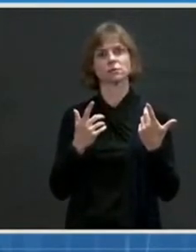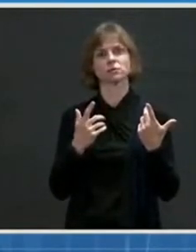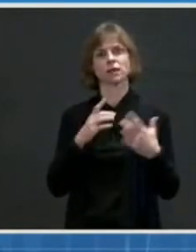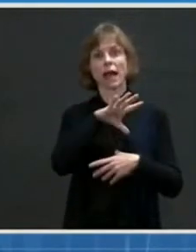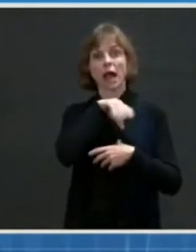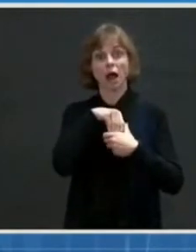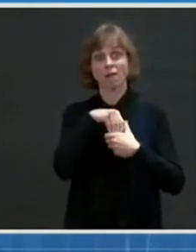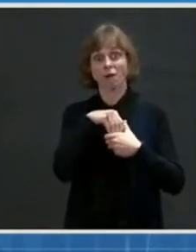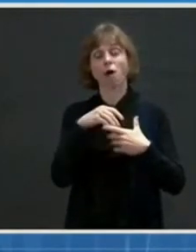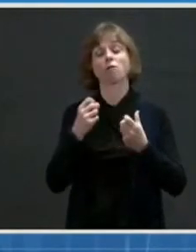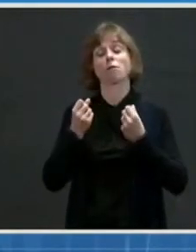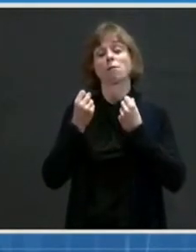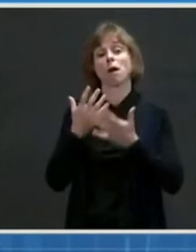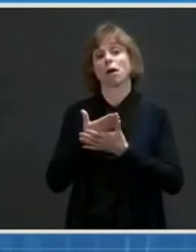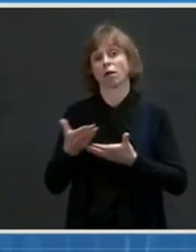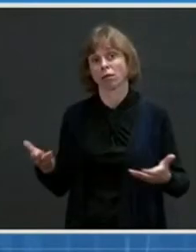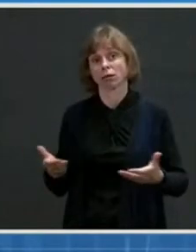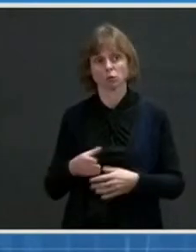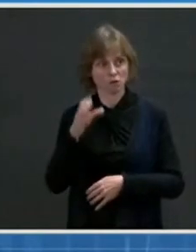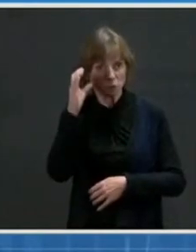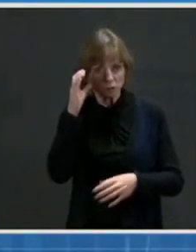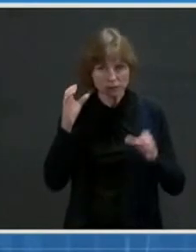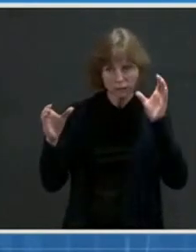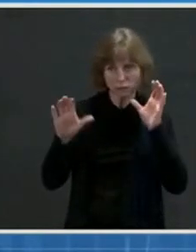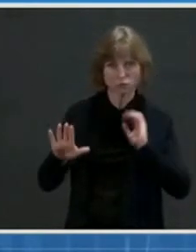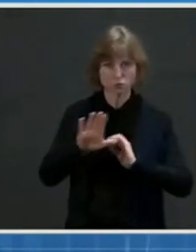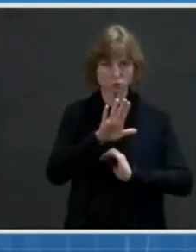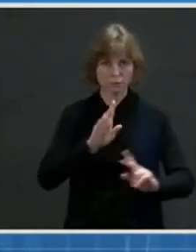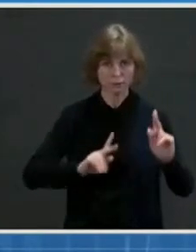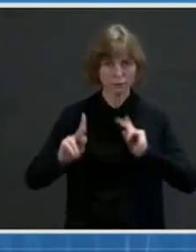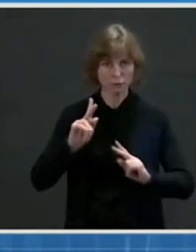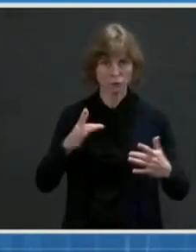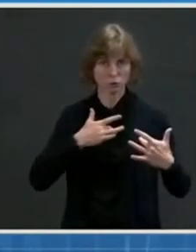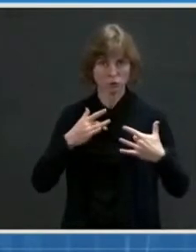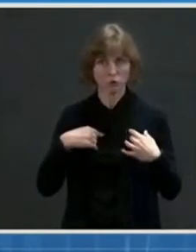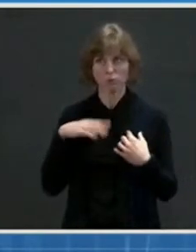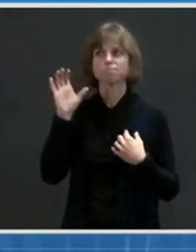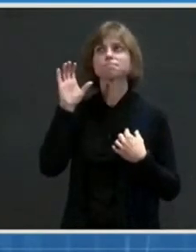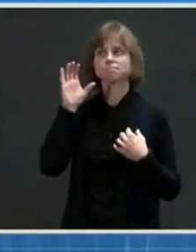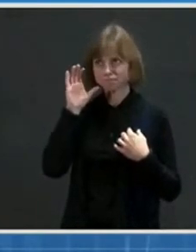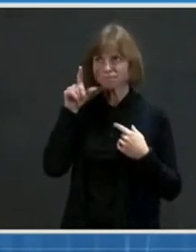THAT FIRST STAGE IS ENTAILED, A SIGNIFICANT NUMBER OF